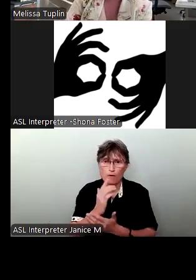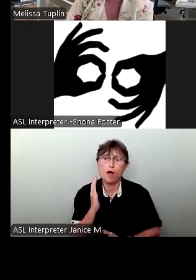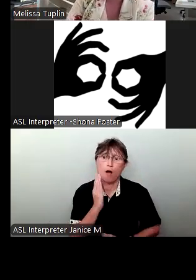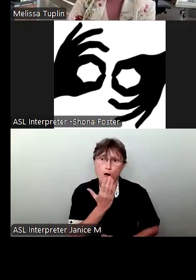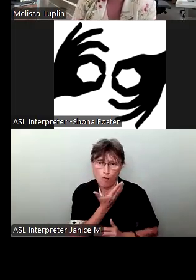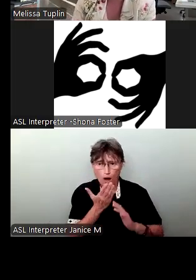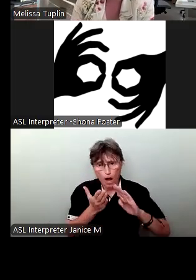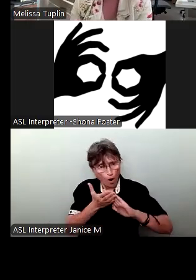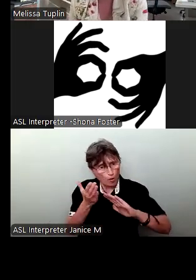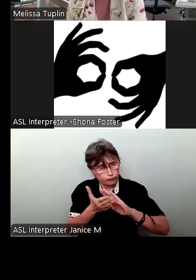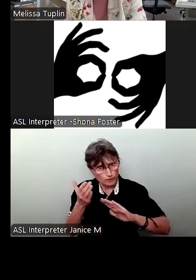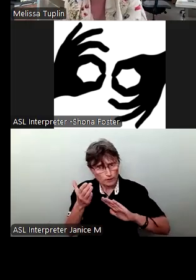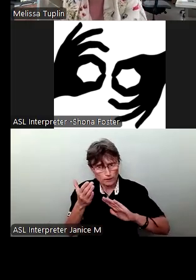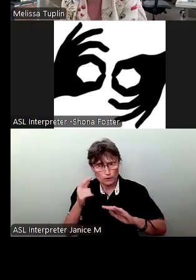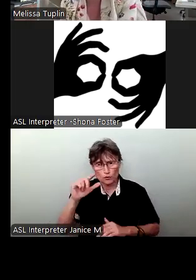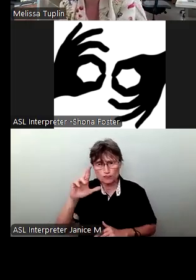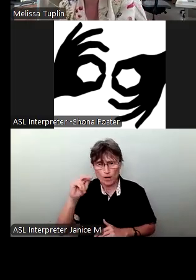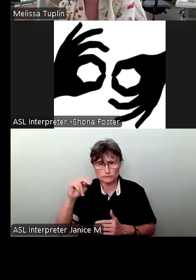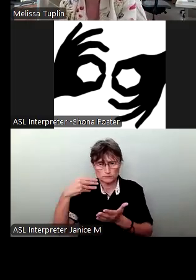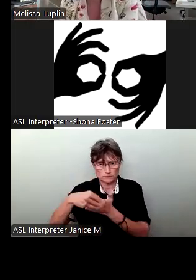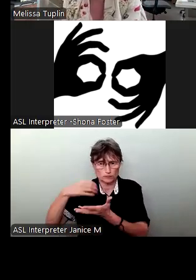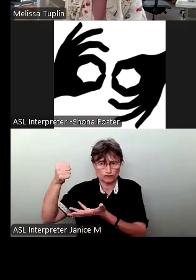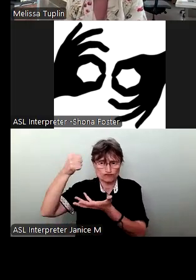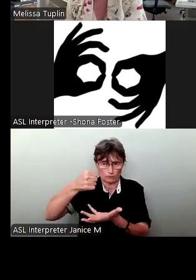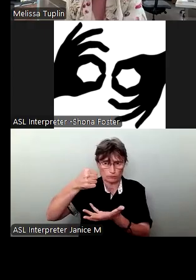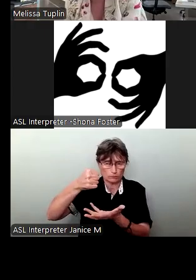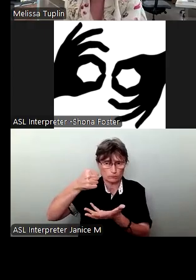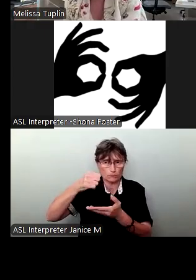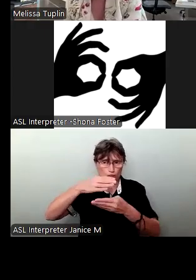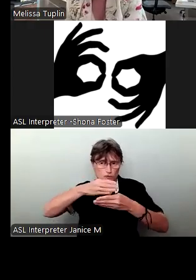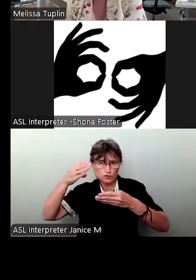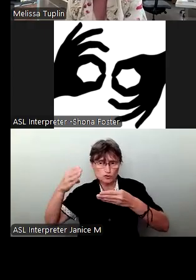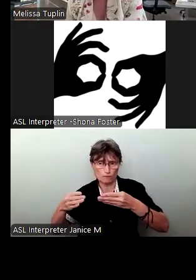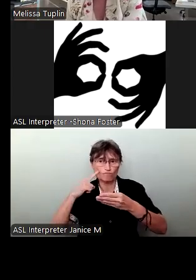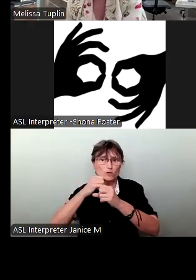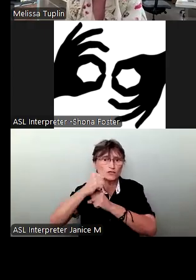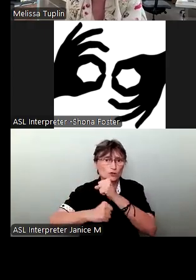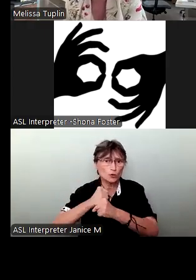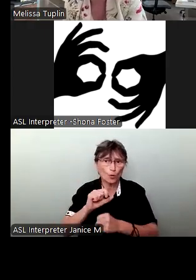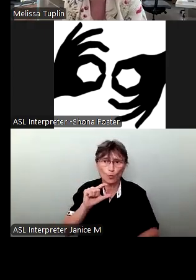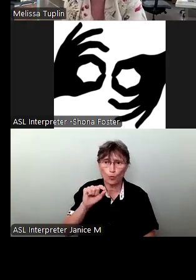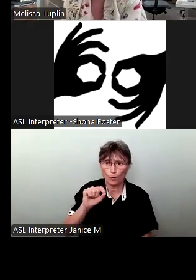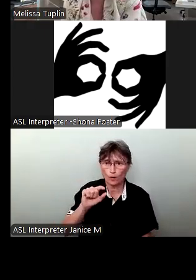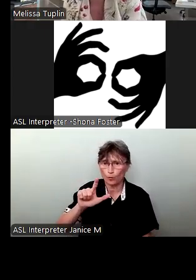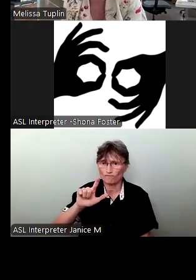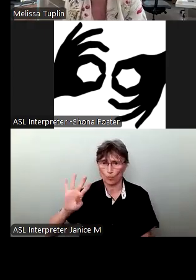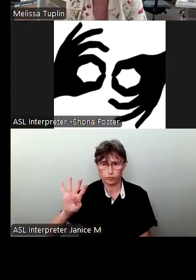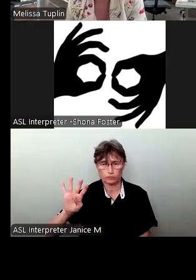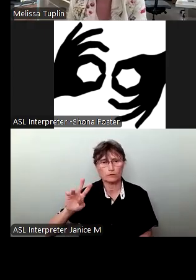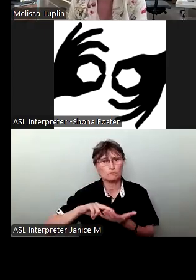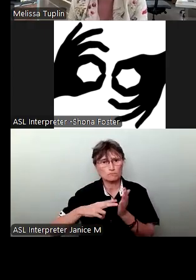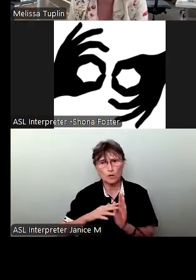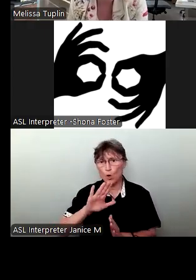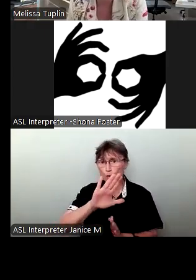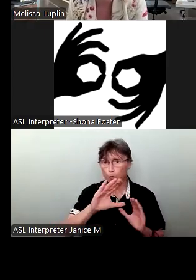results from 2024 and get a sense of where similar sized or types of organizations are currently